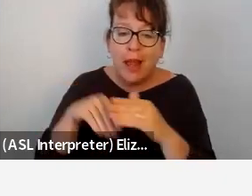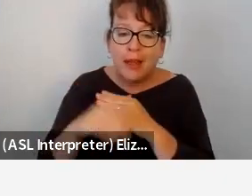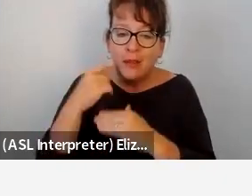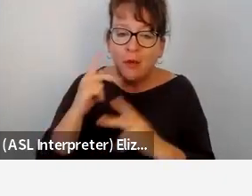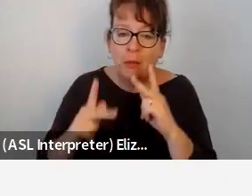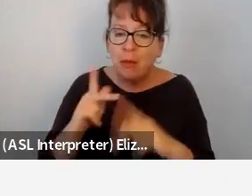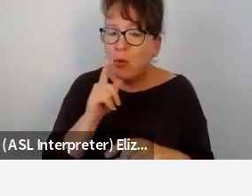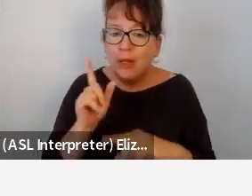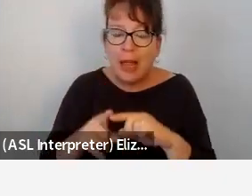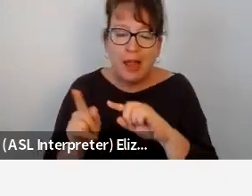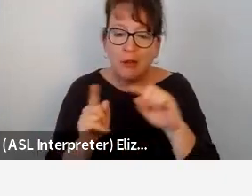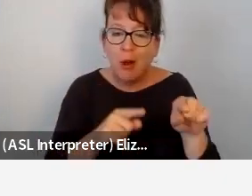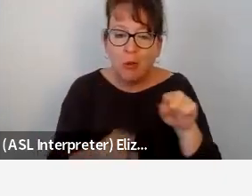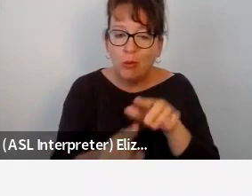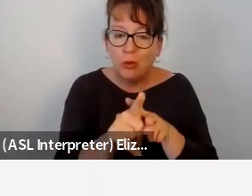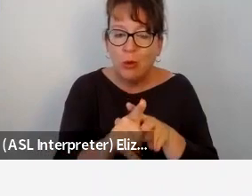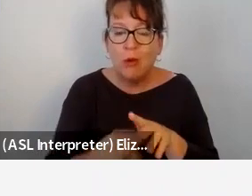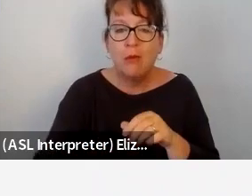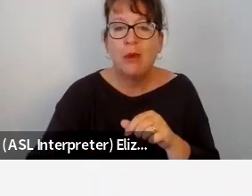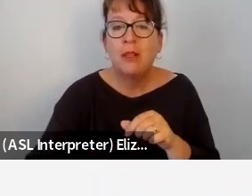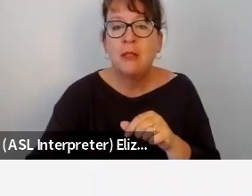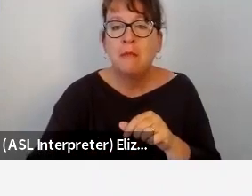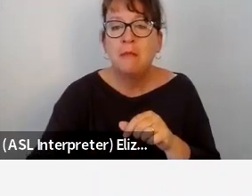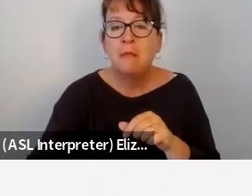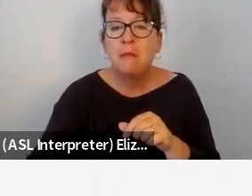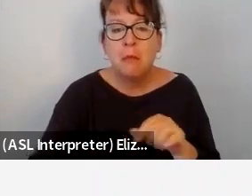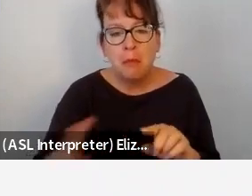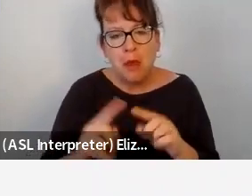of activities that would help to create and support really more formal processes to get